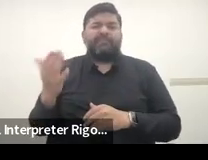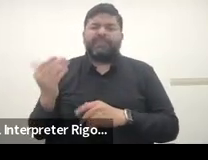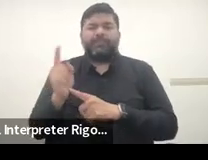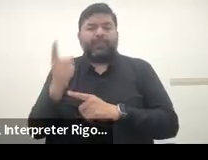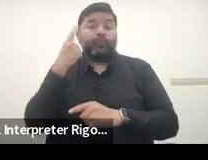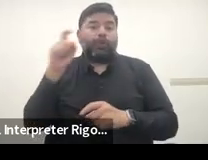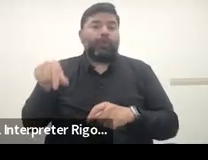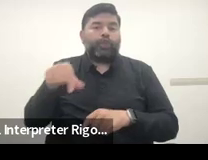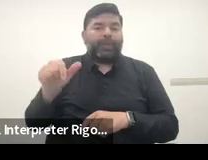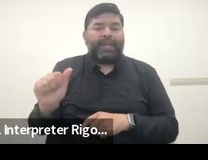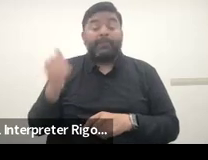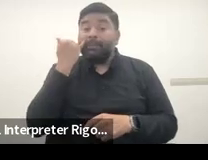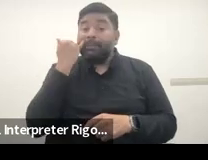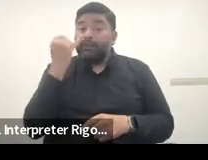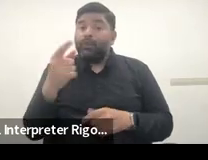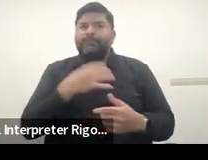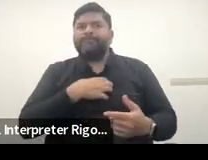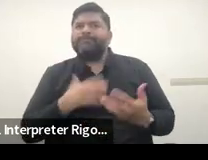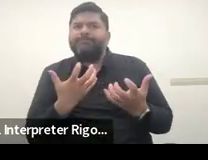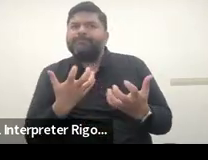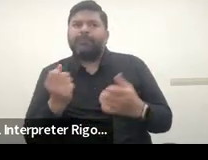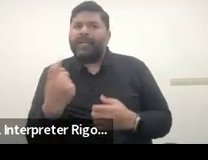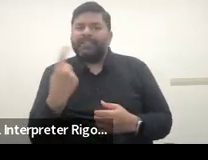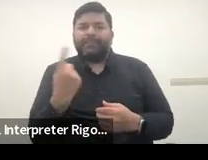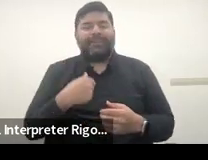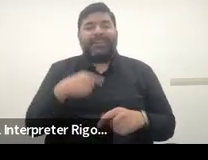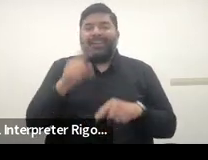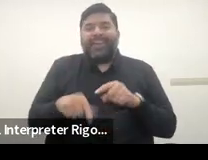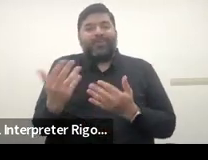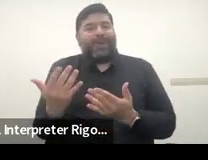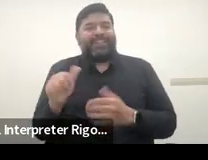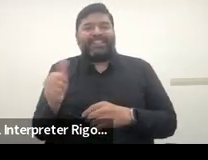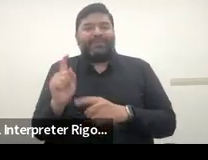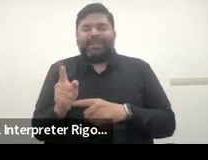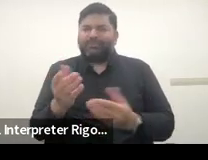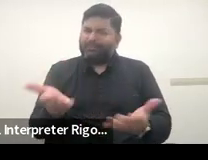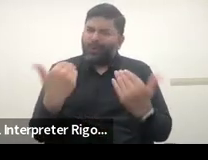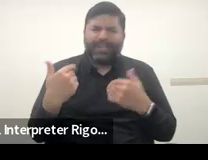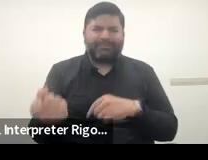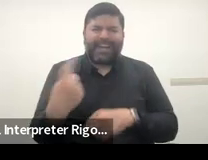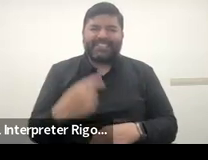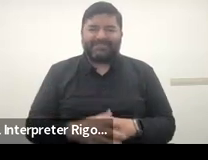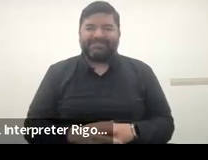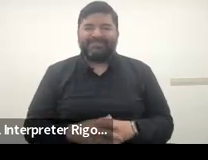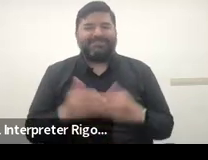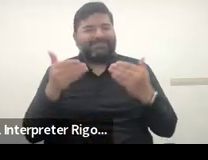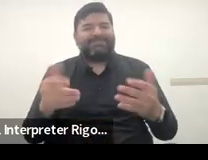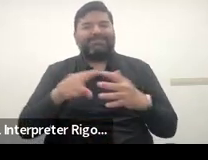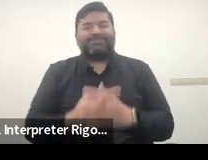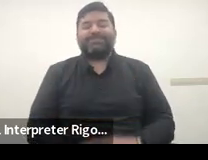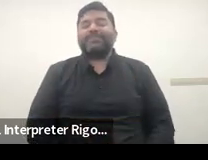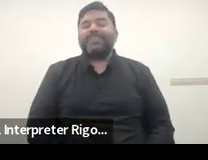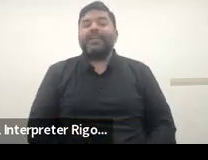a burning question that can't wait 10 minutes. Let's get started. So, as a way of introducing